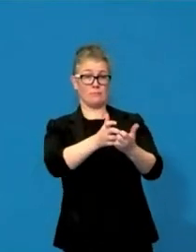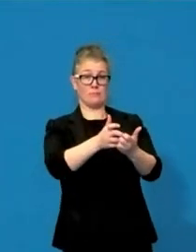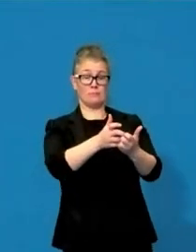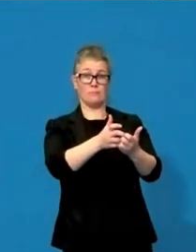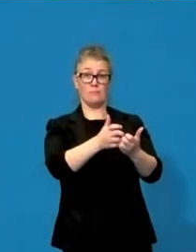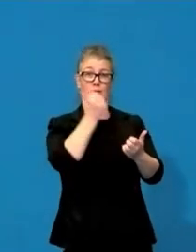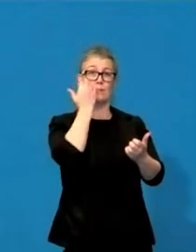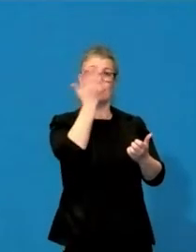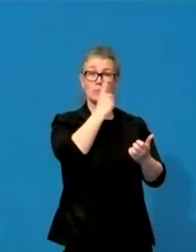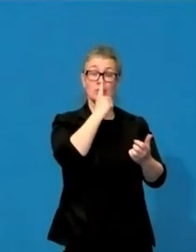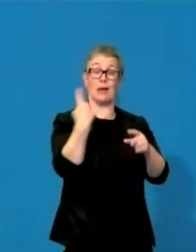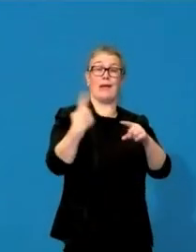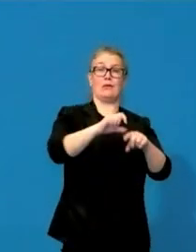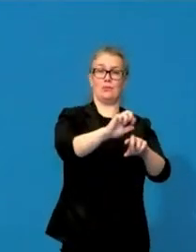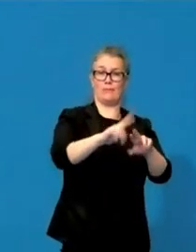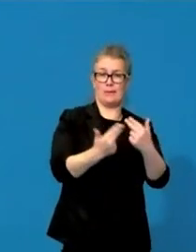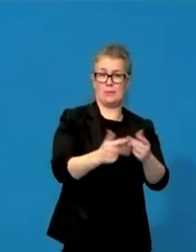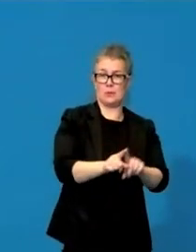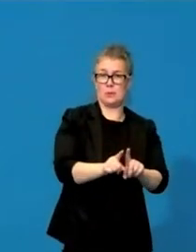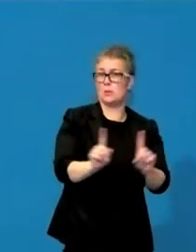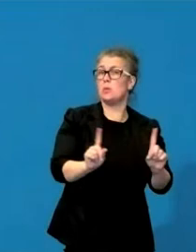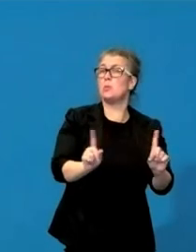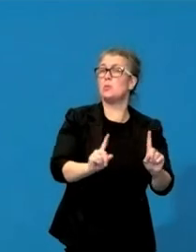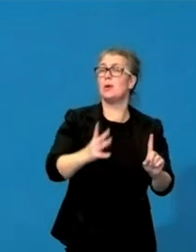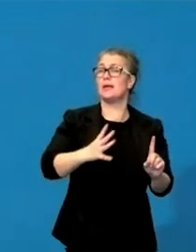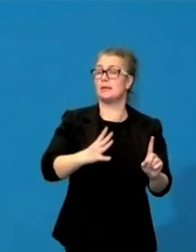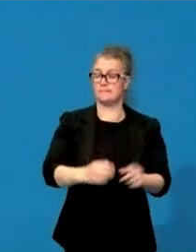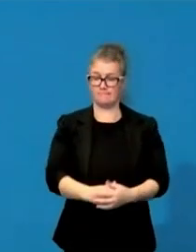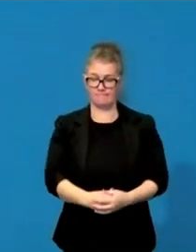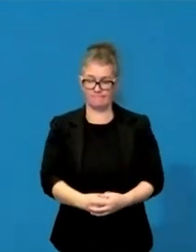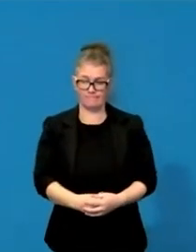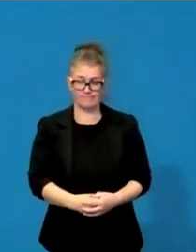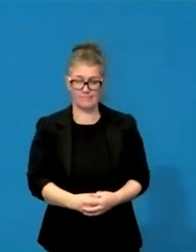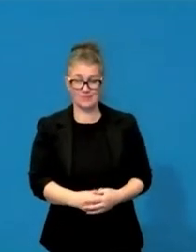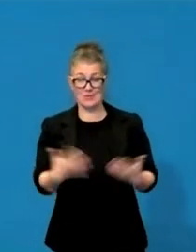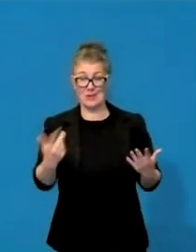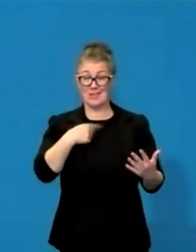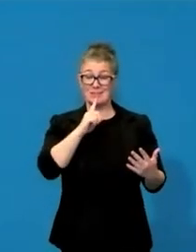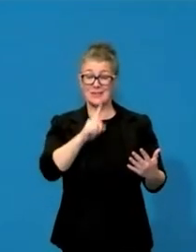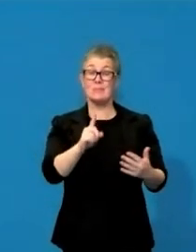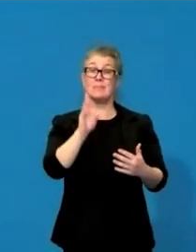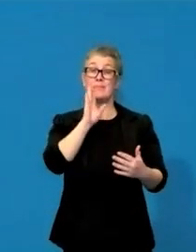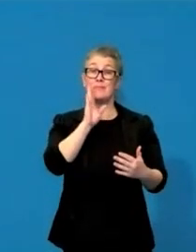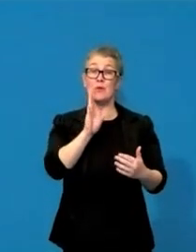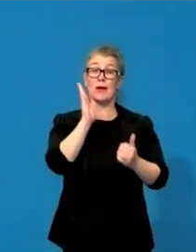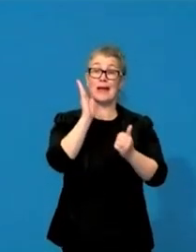Well, like I said before, you know, never too late to start listening, hey.